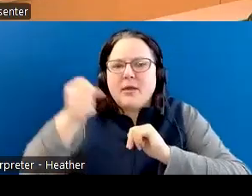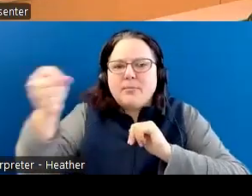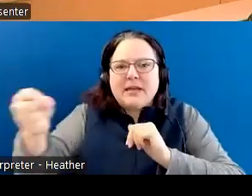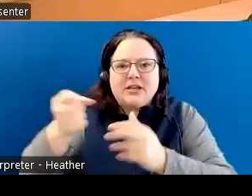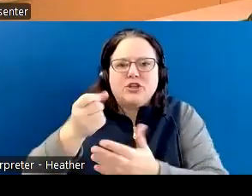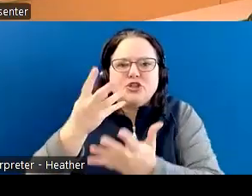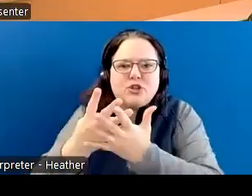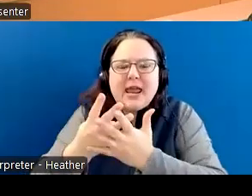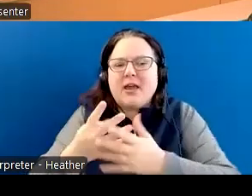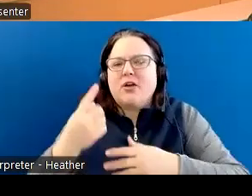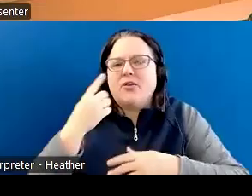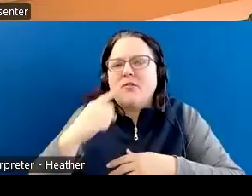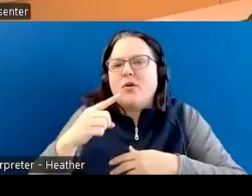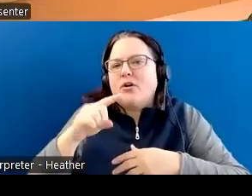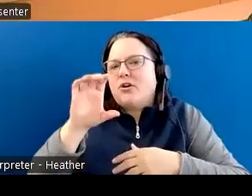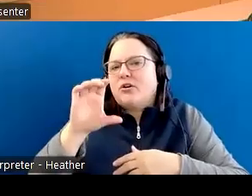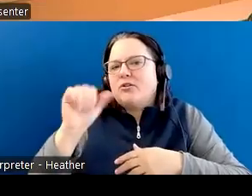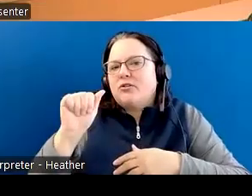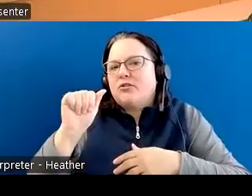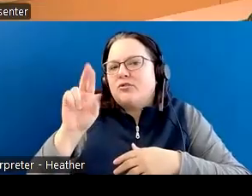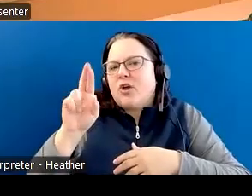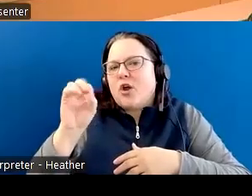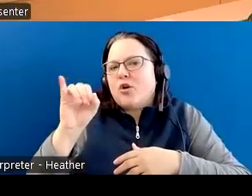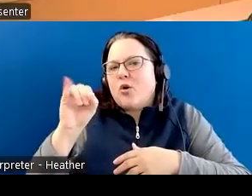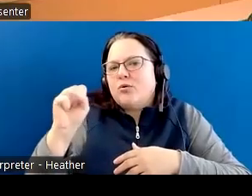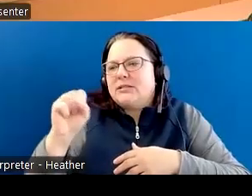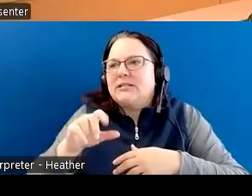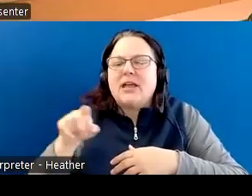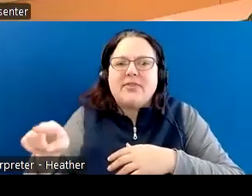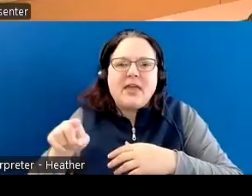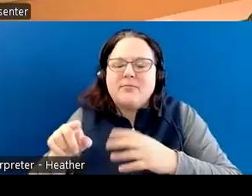um struggling to find employment while working on stimulant use disorder. Um remains the best